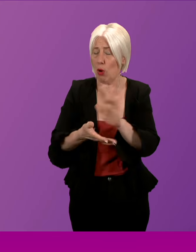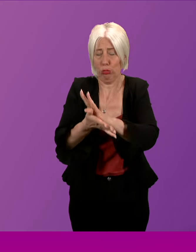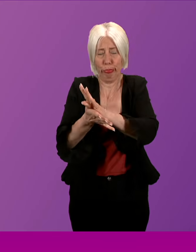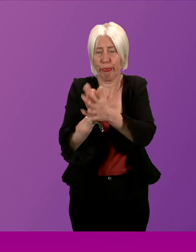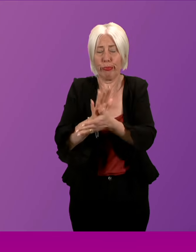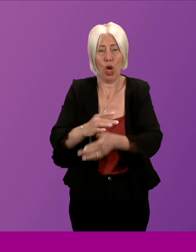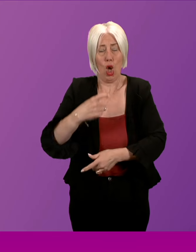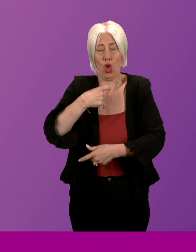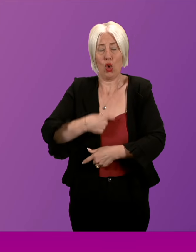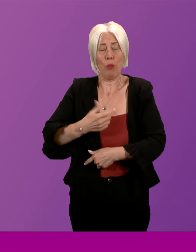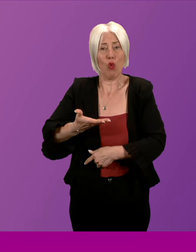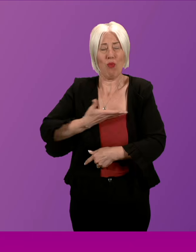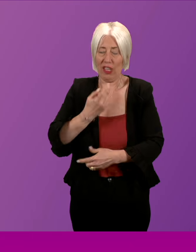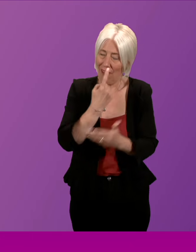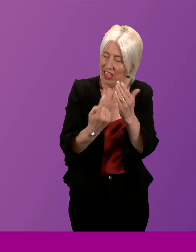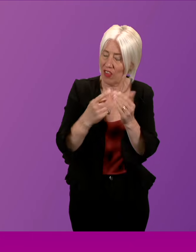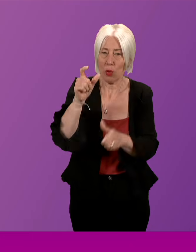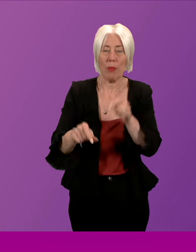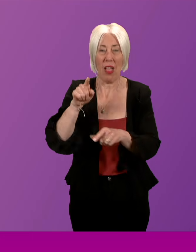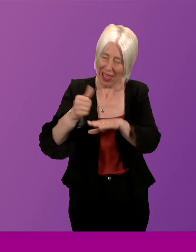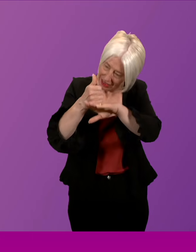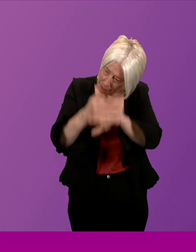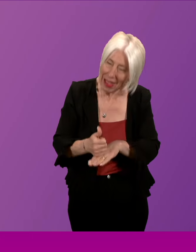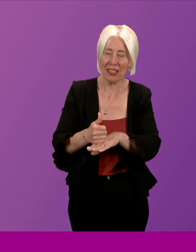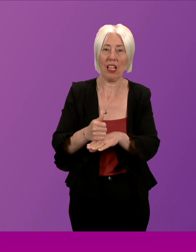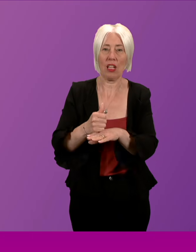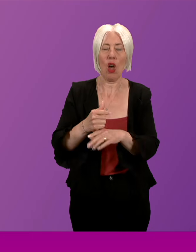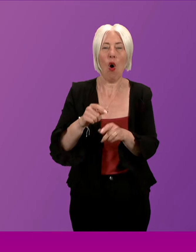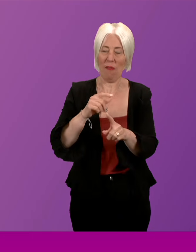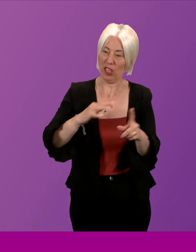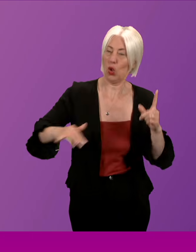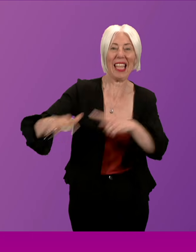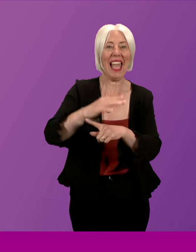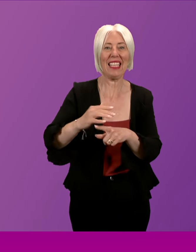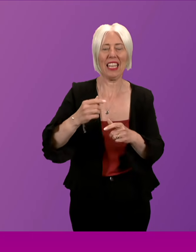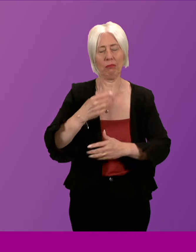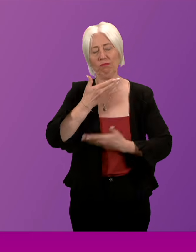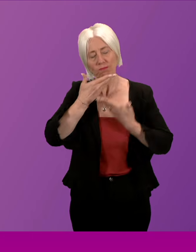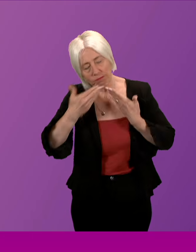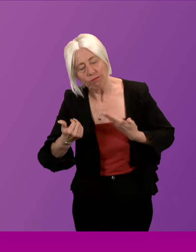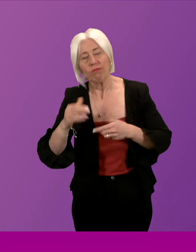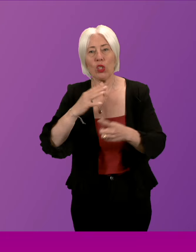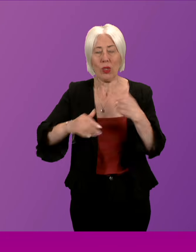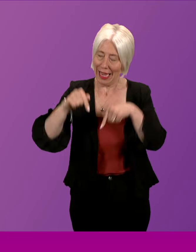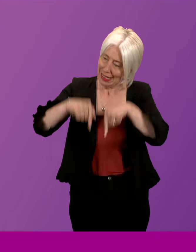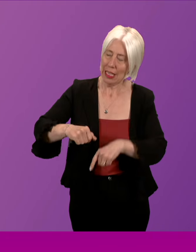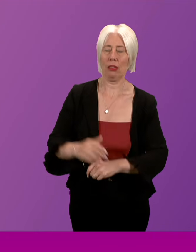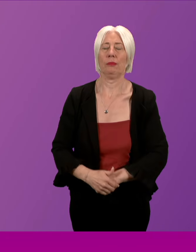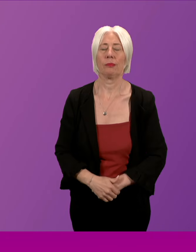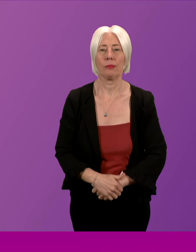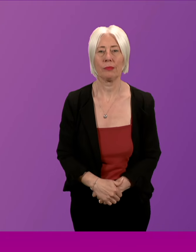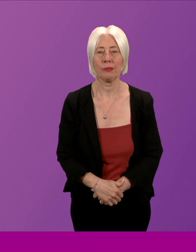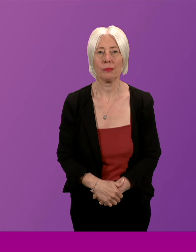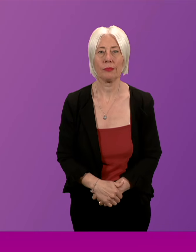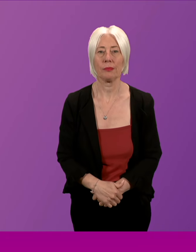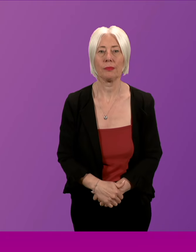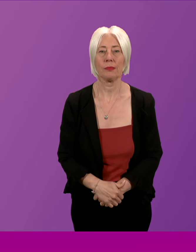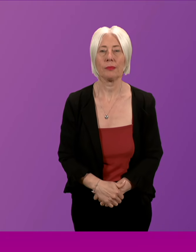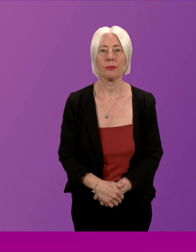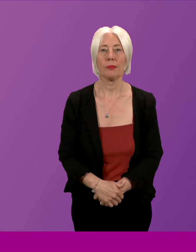rights of individuals, because those rights are the foundation of a civilised society.